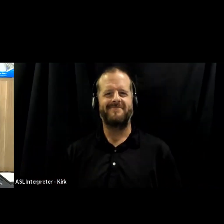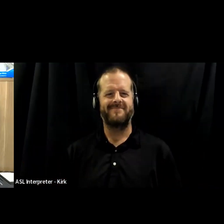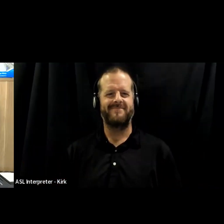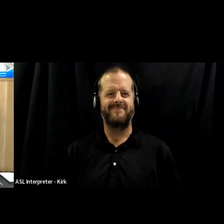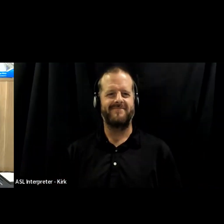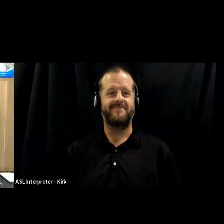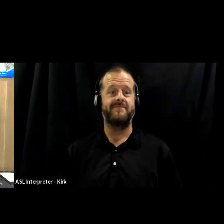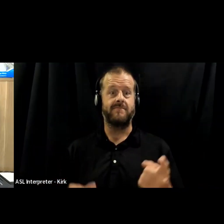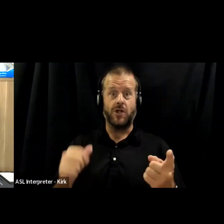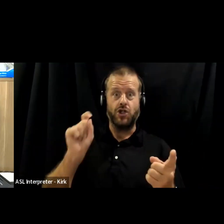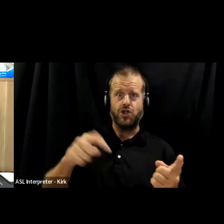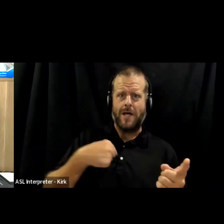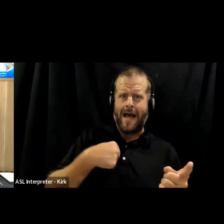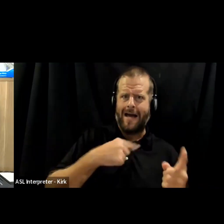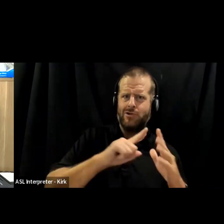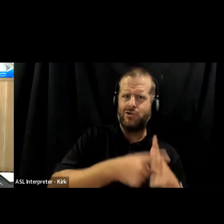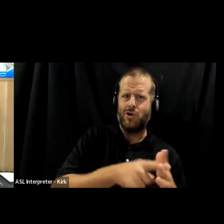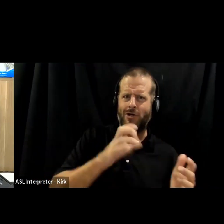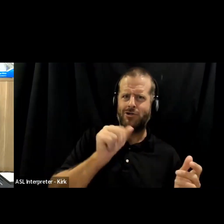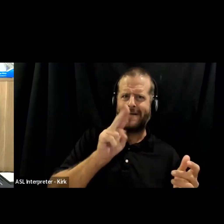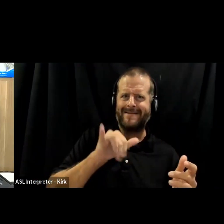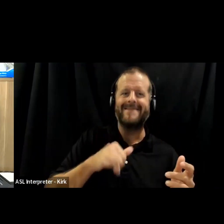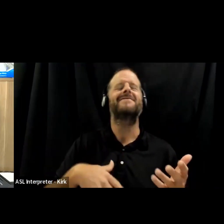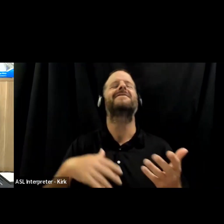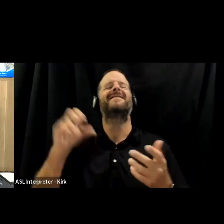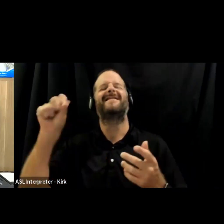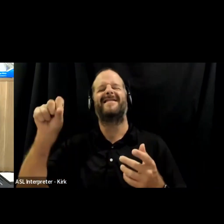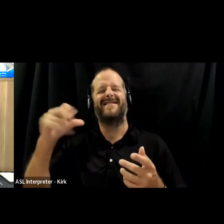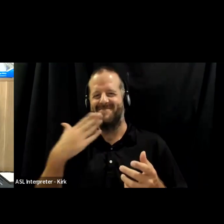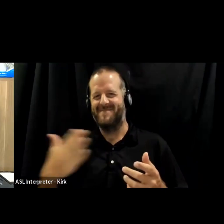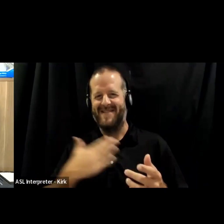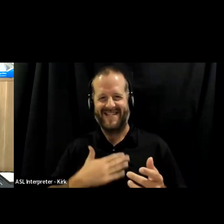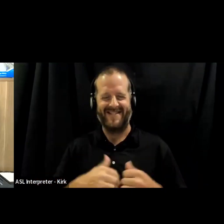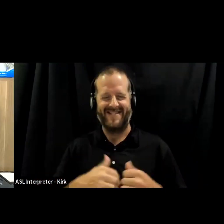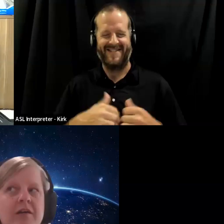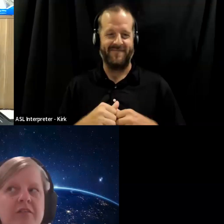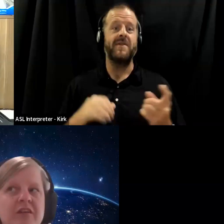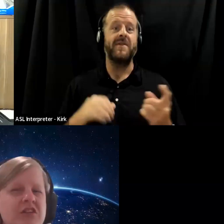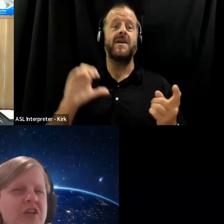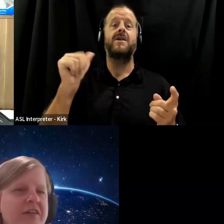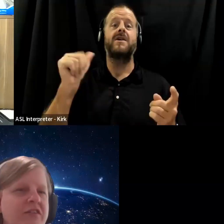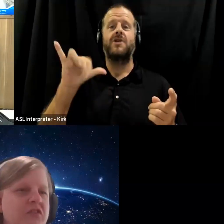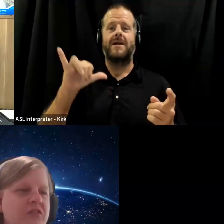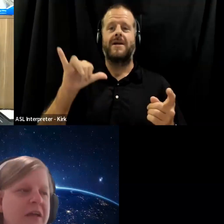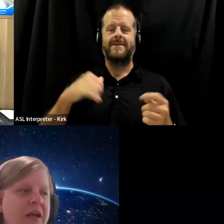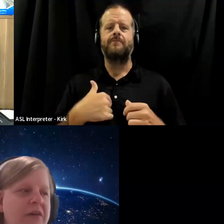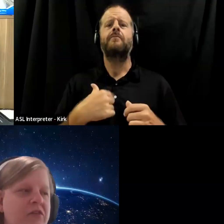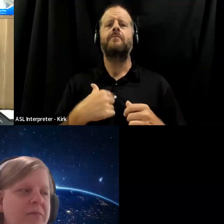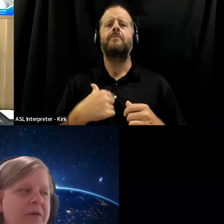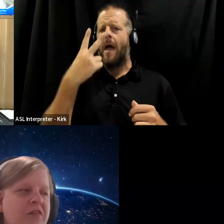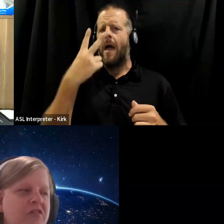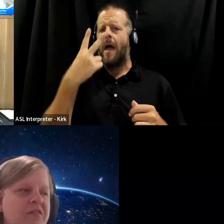Should I start? Does this change? Sure. Yeah, please. , so I see the challenges that I've experienced